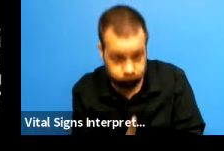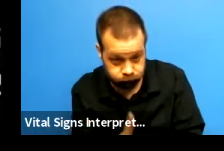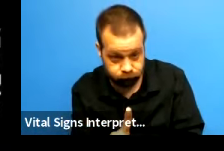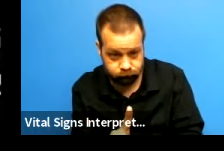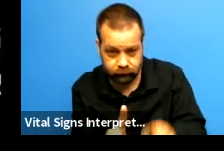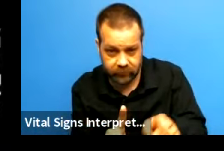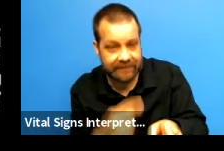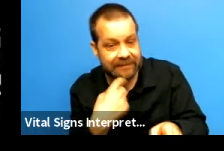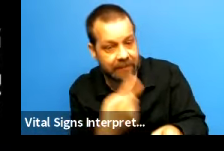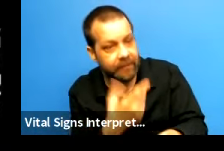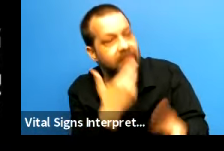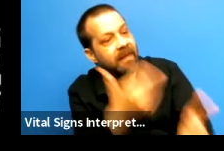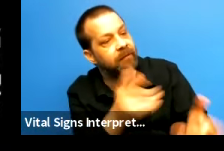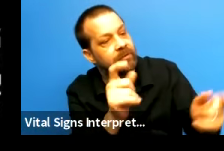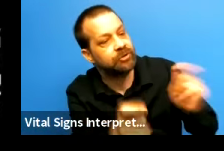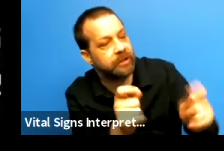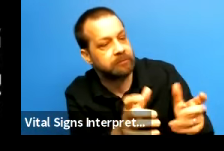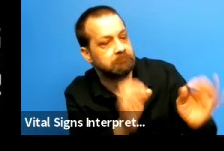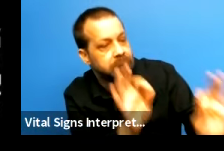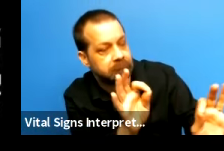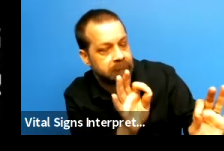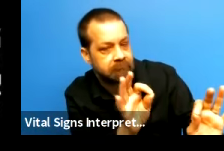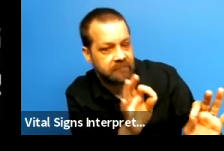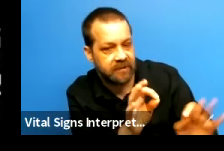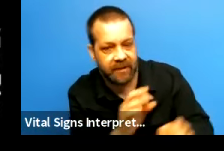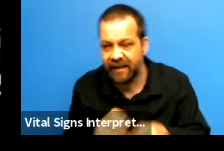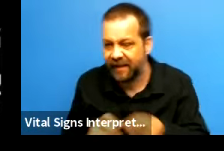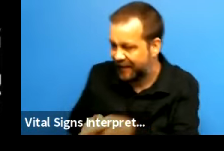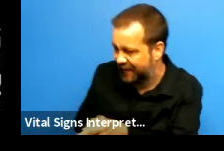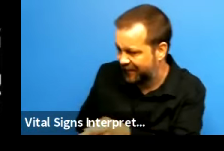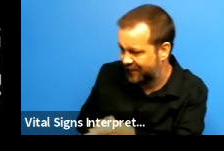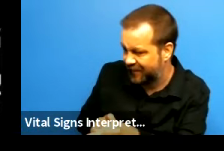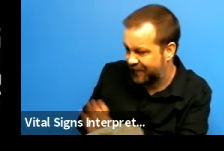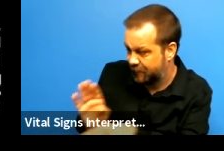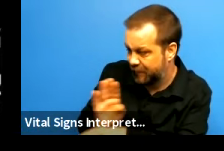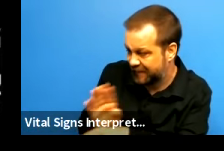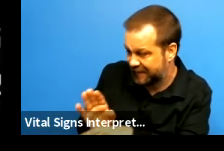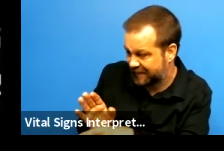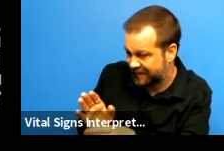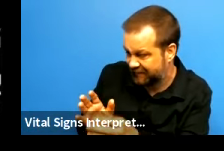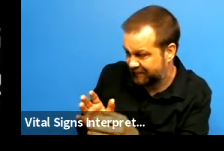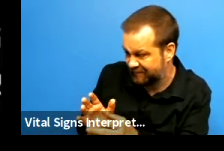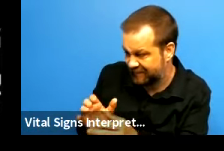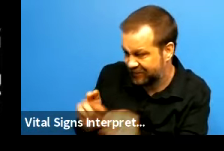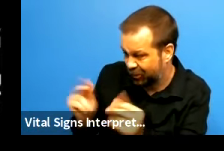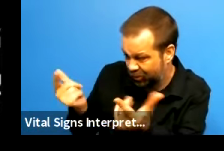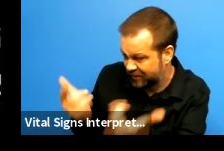if you're going to an inaccessible business you're saying what does that really say about keeping people separate.